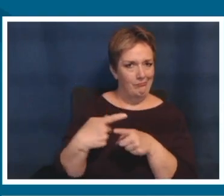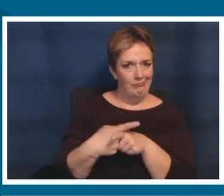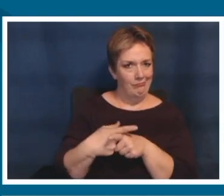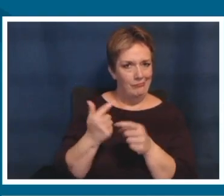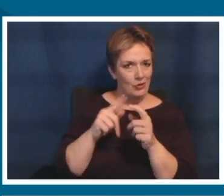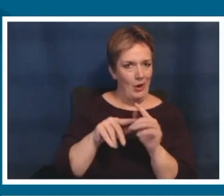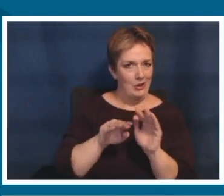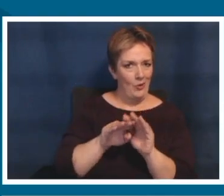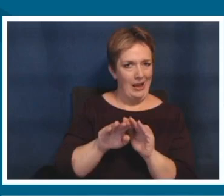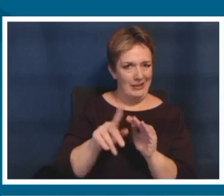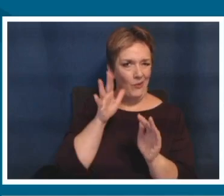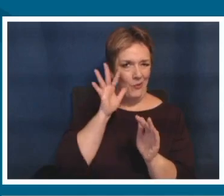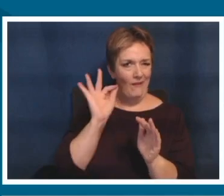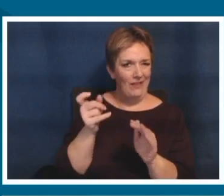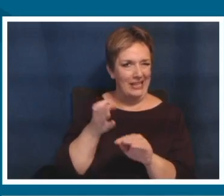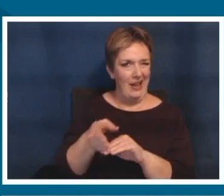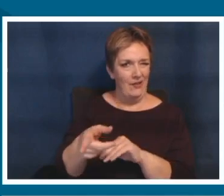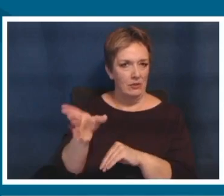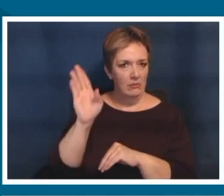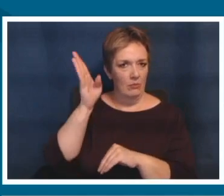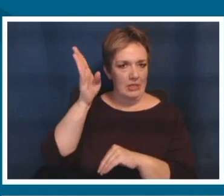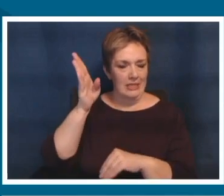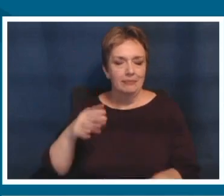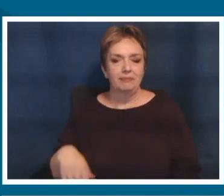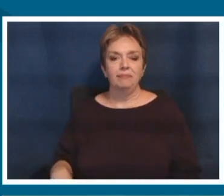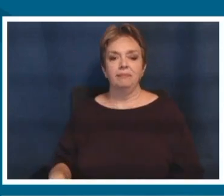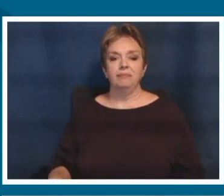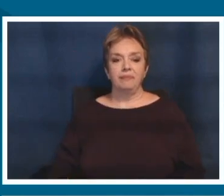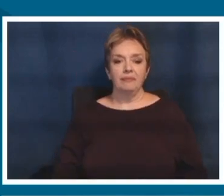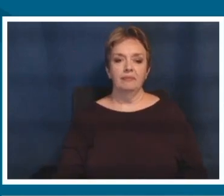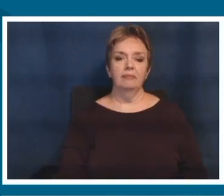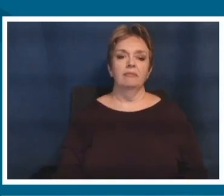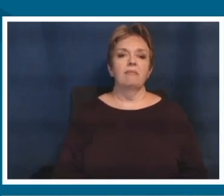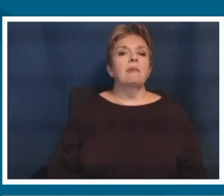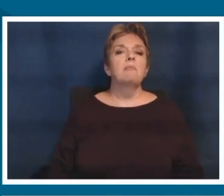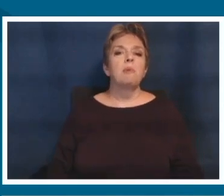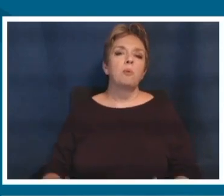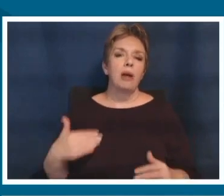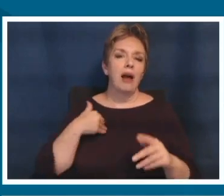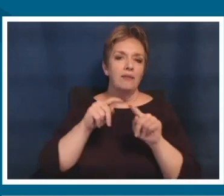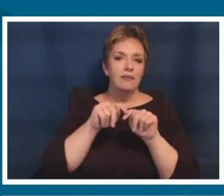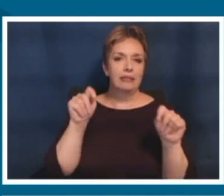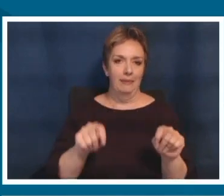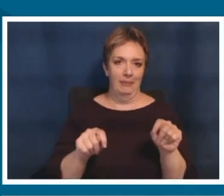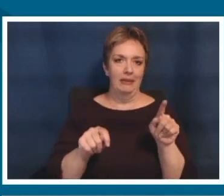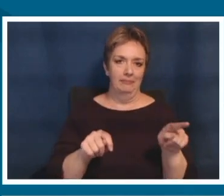that's a template that you can use uh so